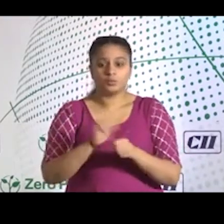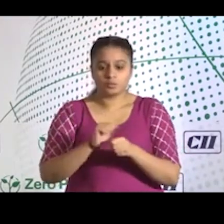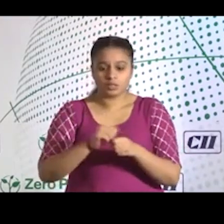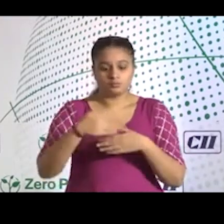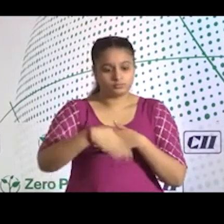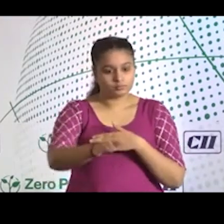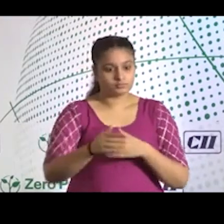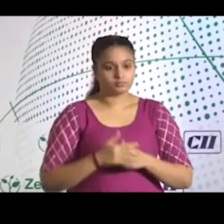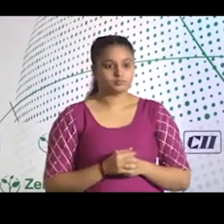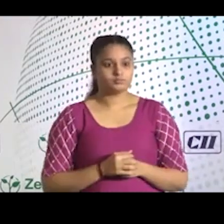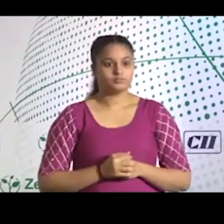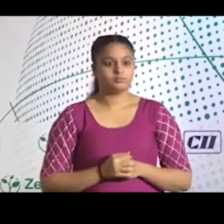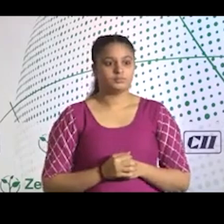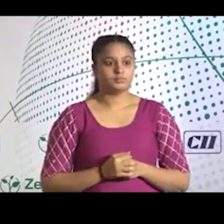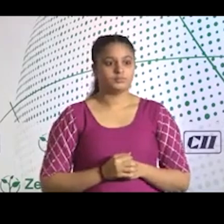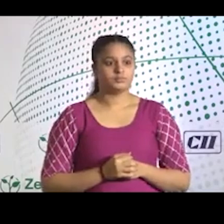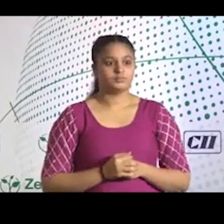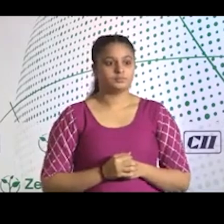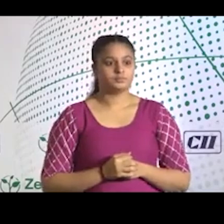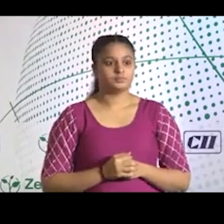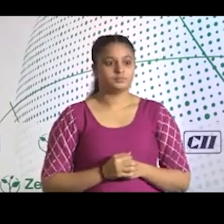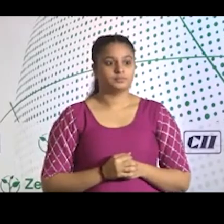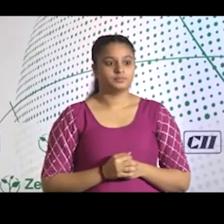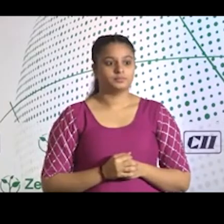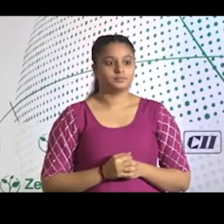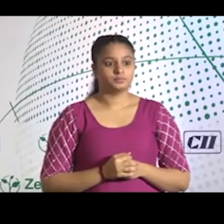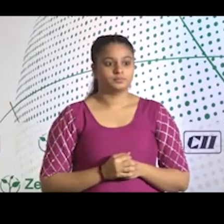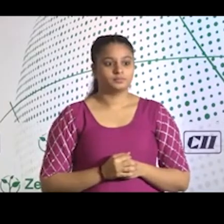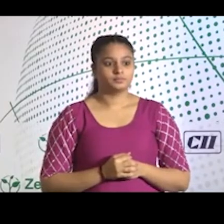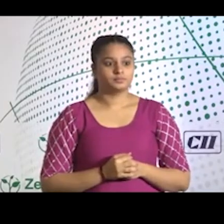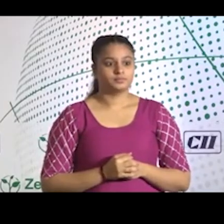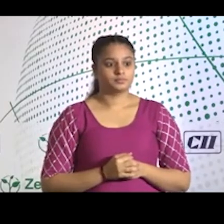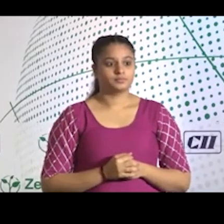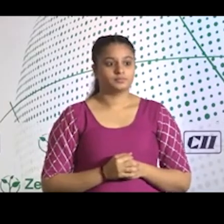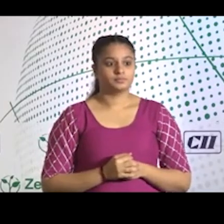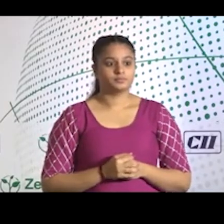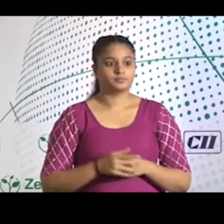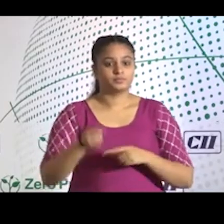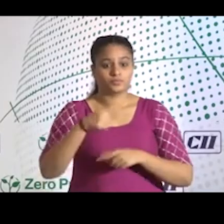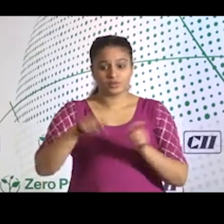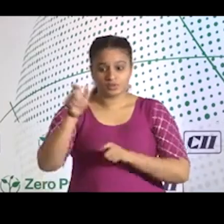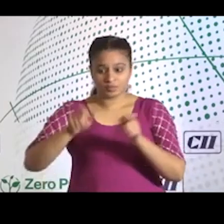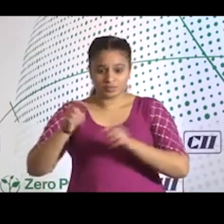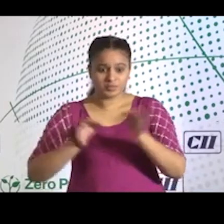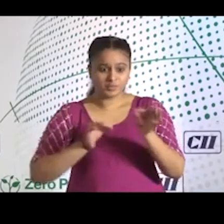who will tirelessly innovating and creating products for people who experience disability but are unable